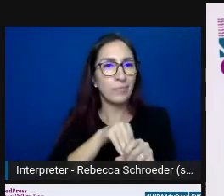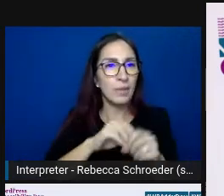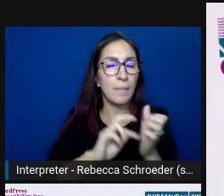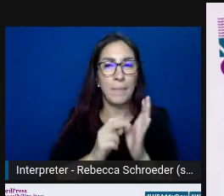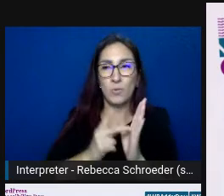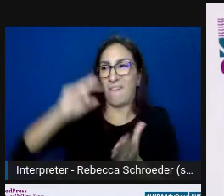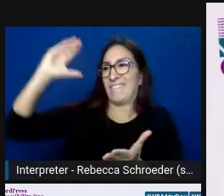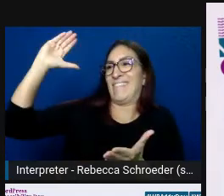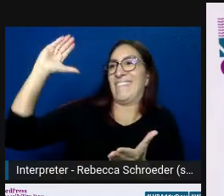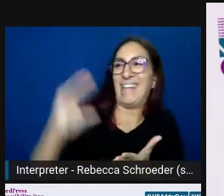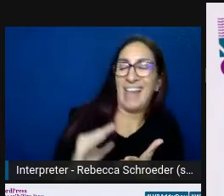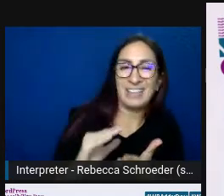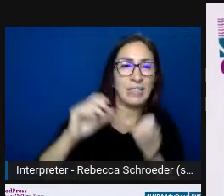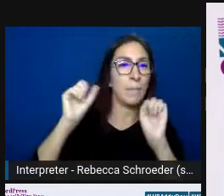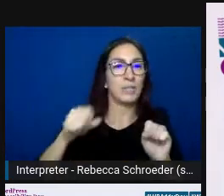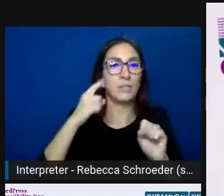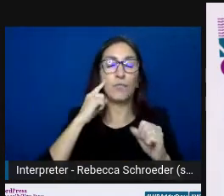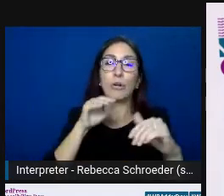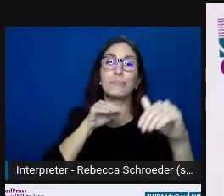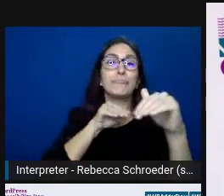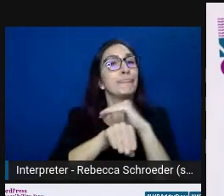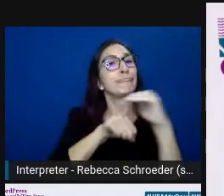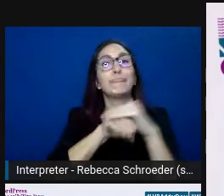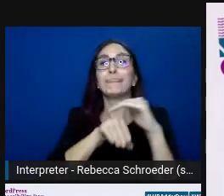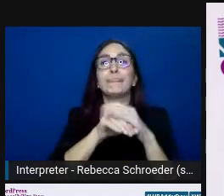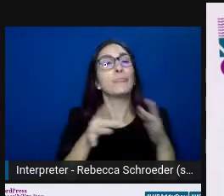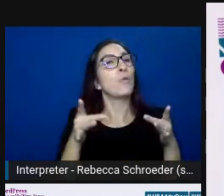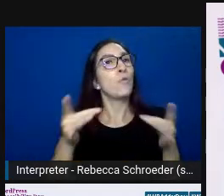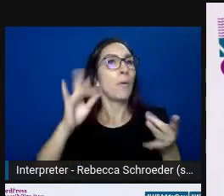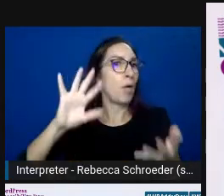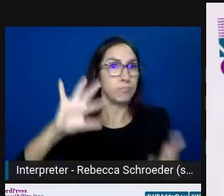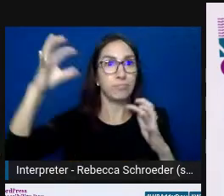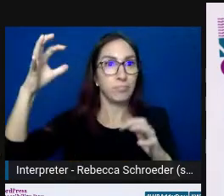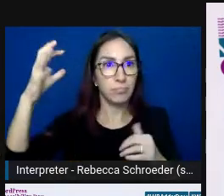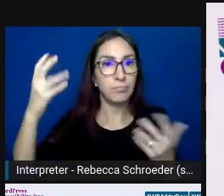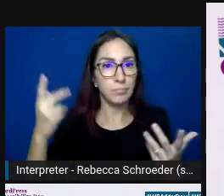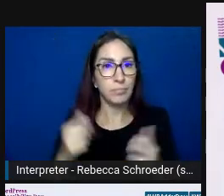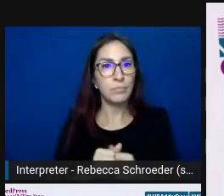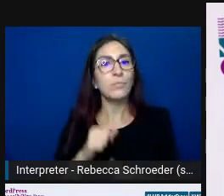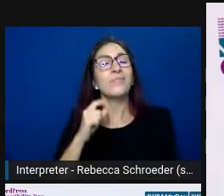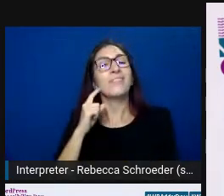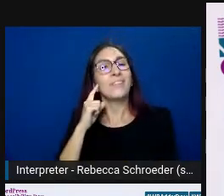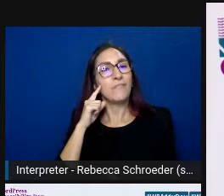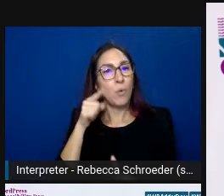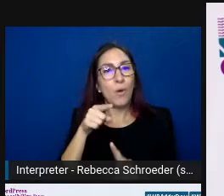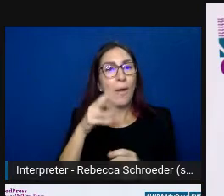to go very wrong. For a built-in process, you're probably going to need to go the development route.